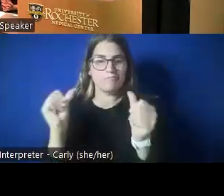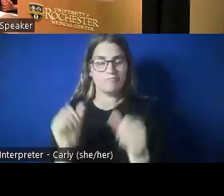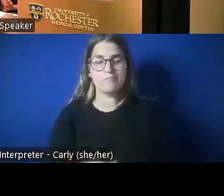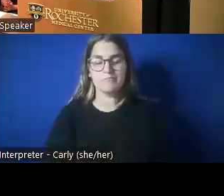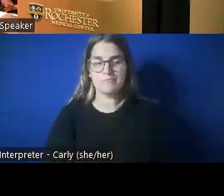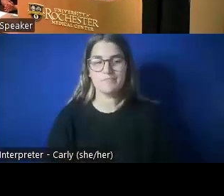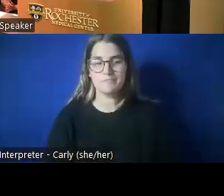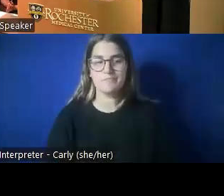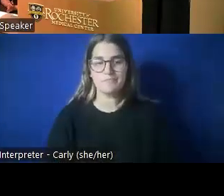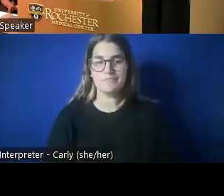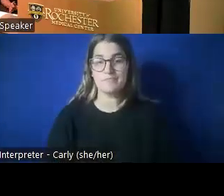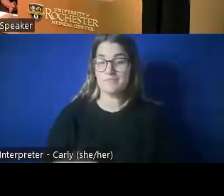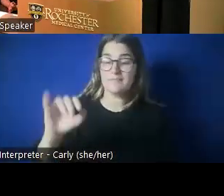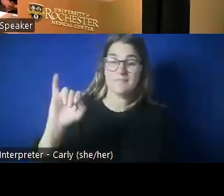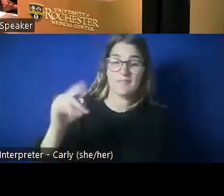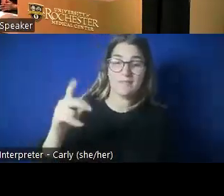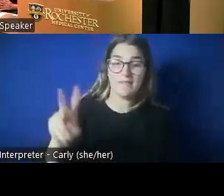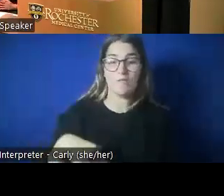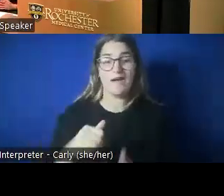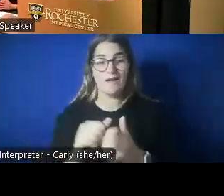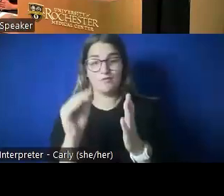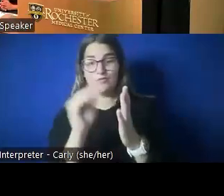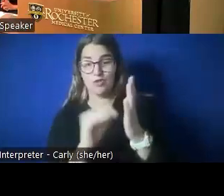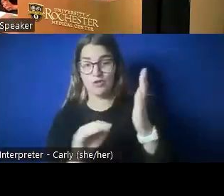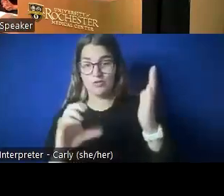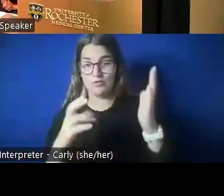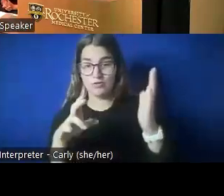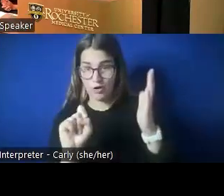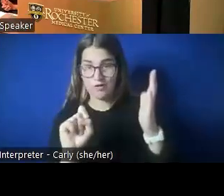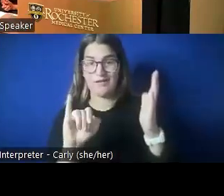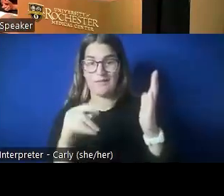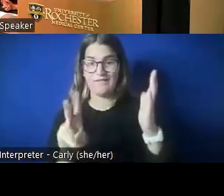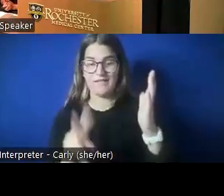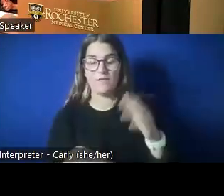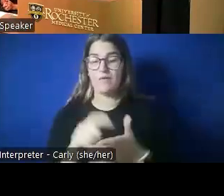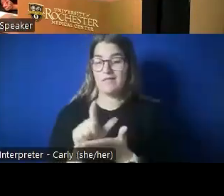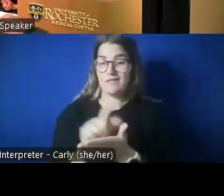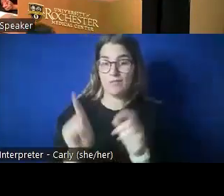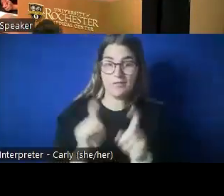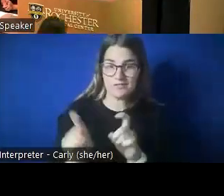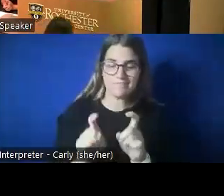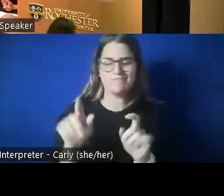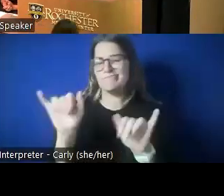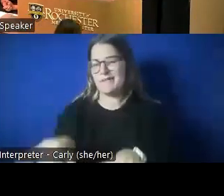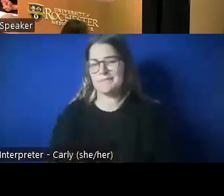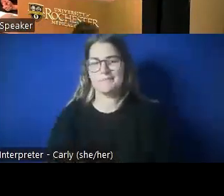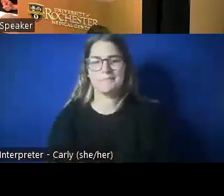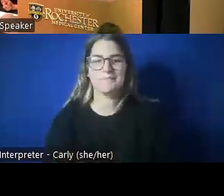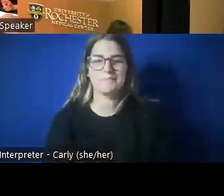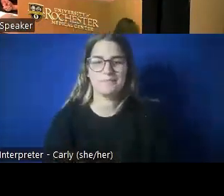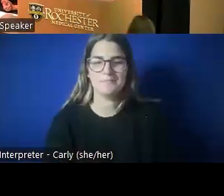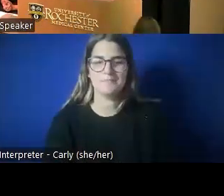ipv or charting about ipv or legal um questions or those sorts of things um we have lots of people we